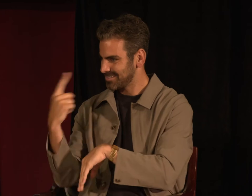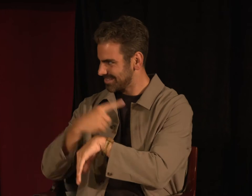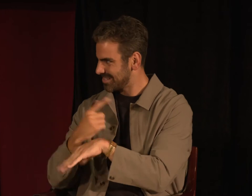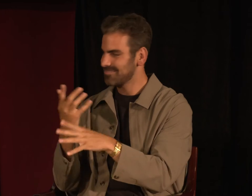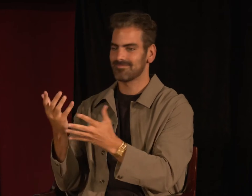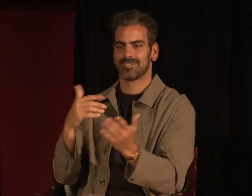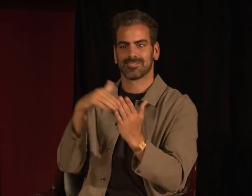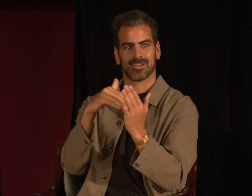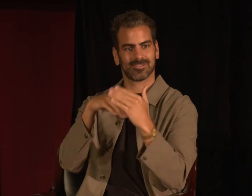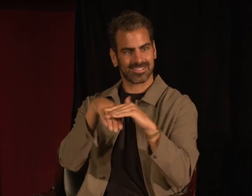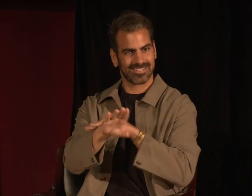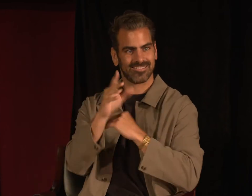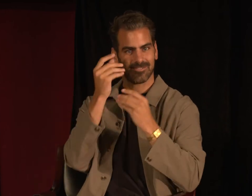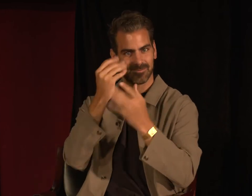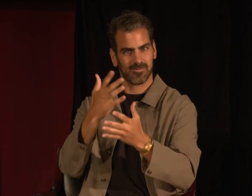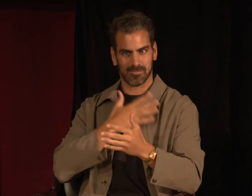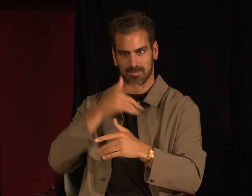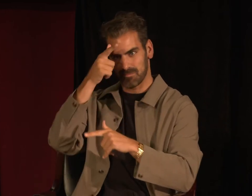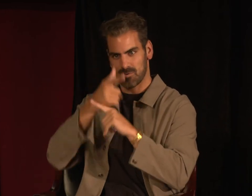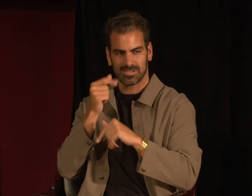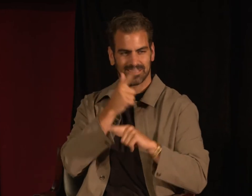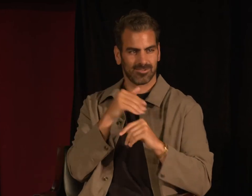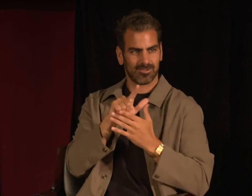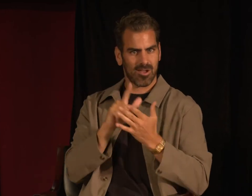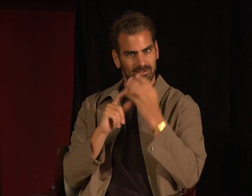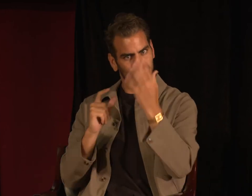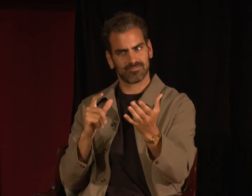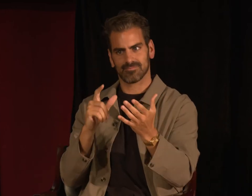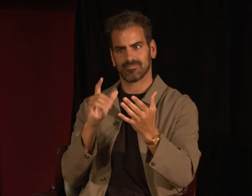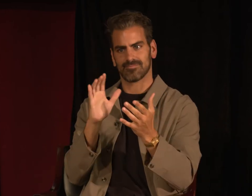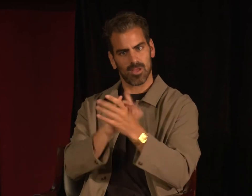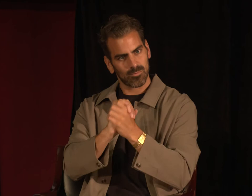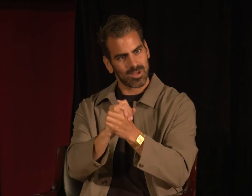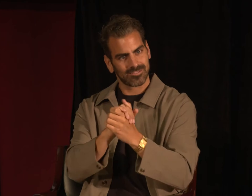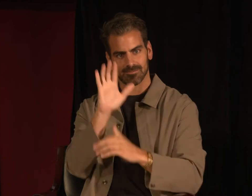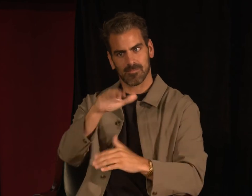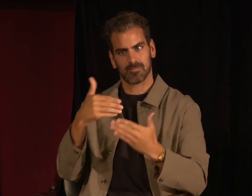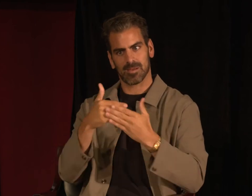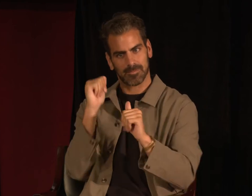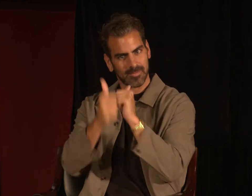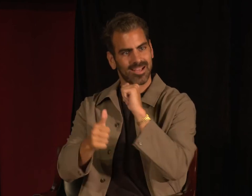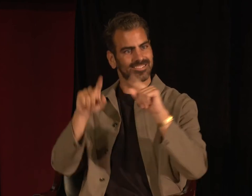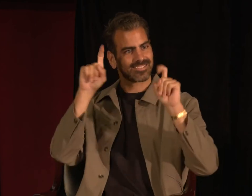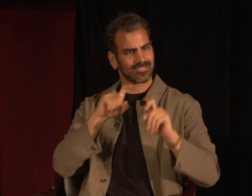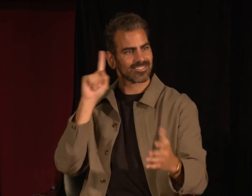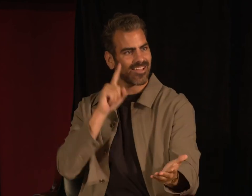baby and four months old, the baby is Deaf. I'm thrilled. The doctor came into the room and told my brother and my sister in law, congratulations,